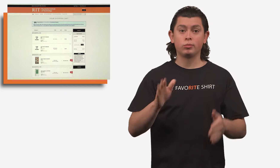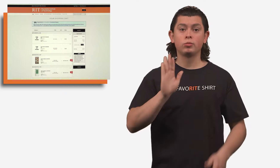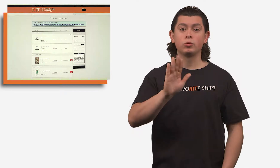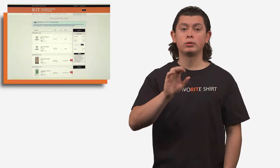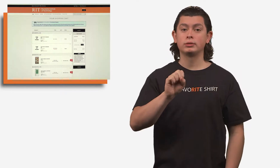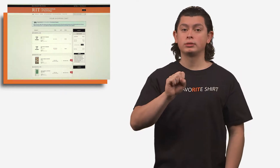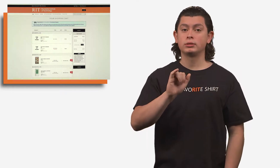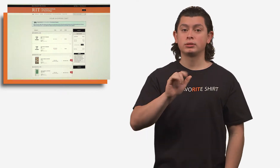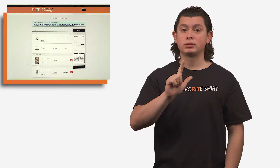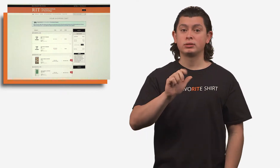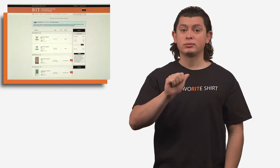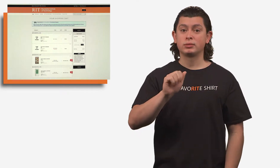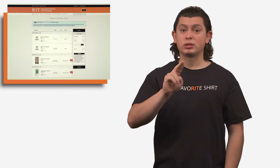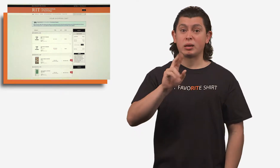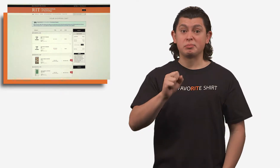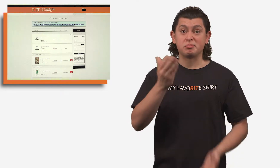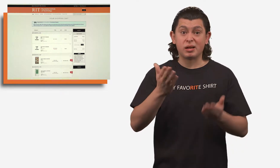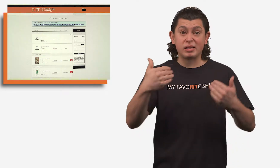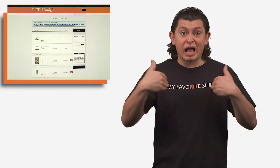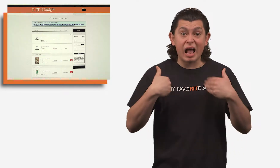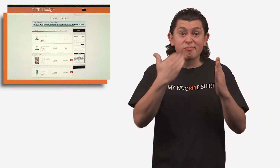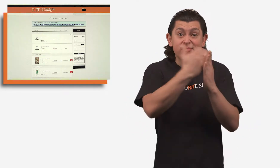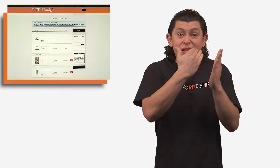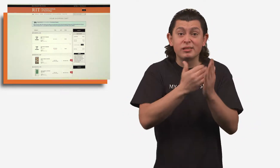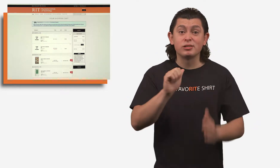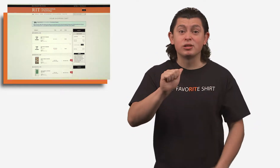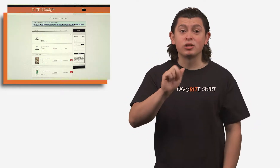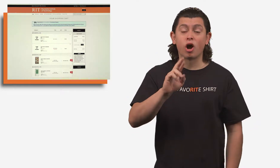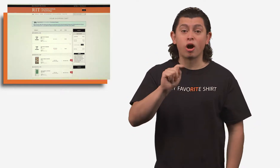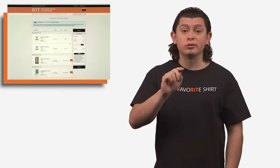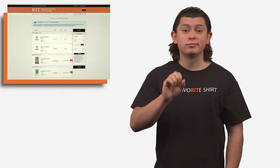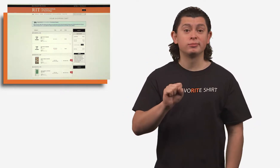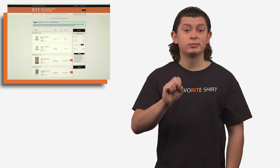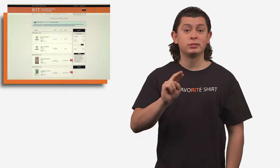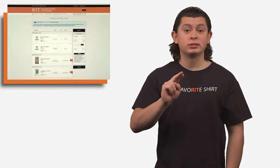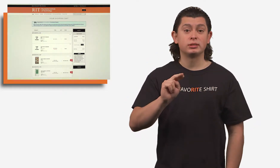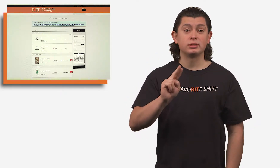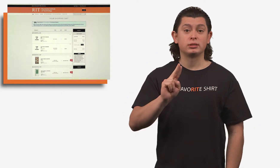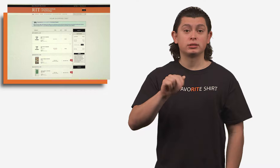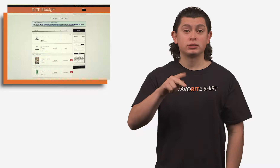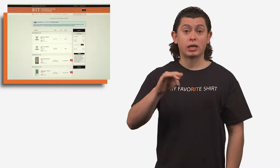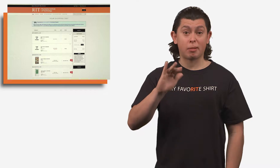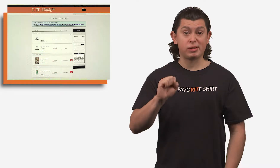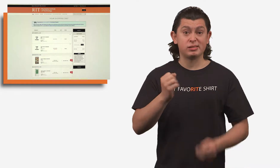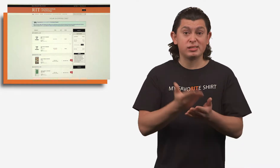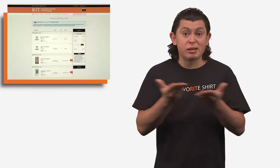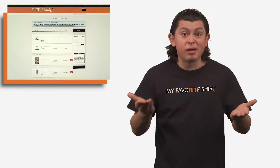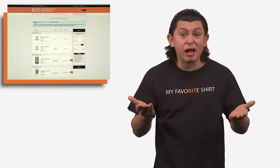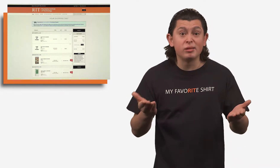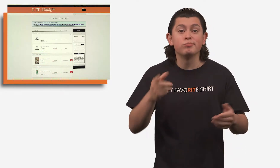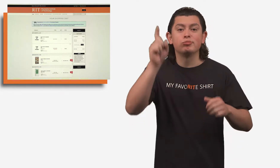FOR EXAMPLE, IF YOU ARE AN ART STUDENT, YOUR SYLLABUS MAY HAVE A LIST OF ART SUPPLIES